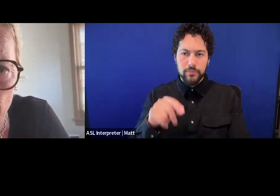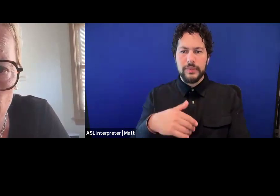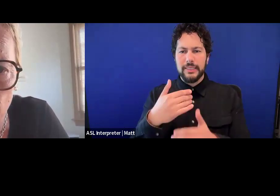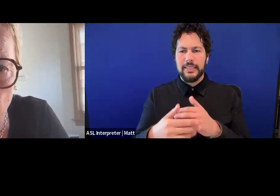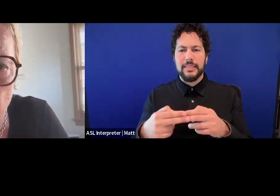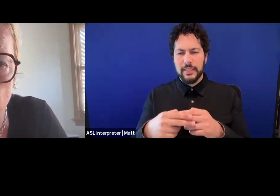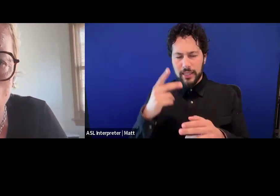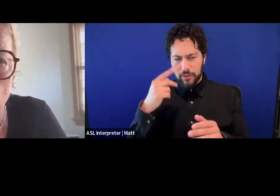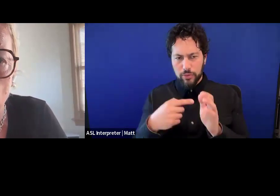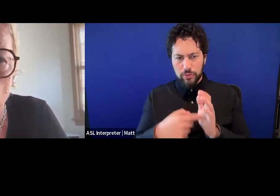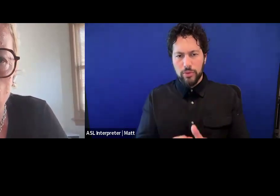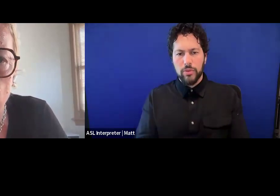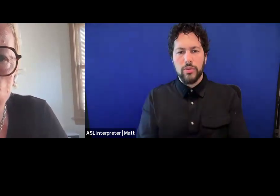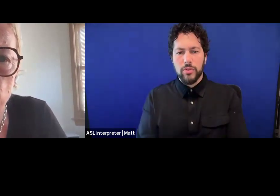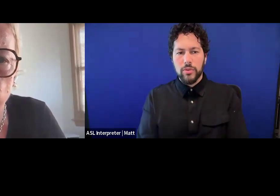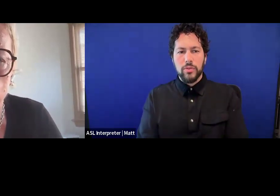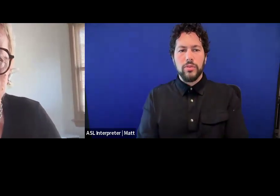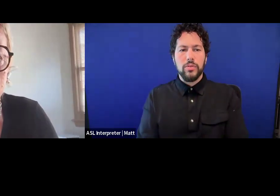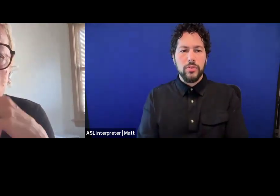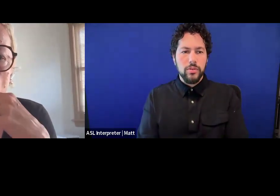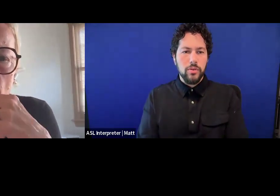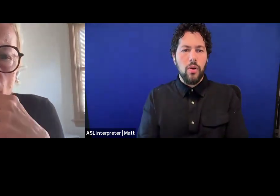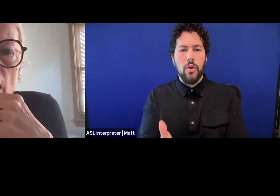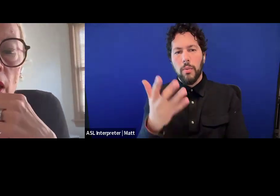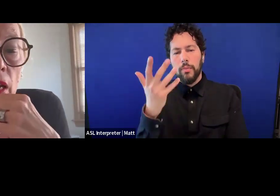This… the beautiful…